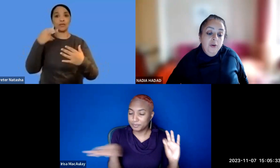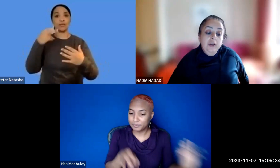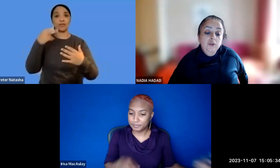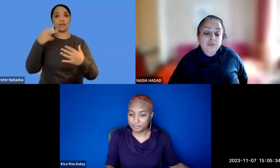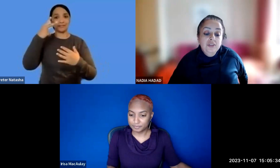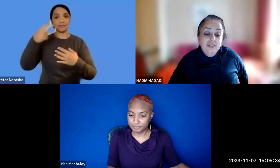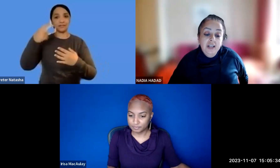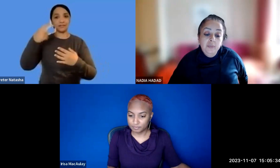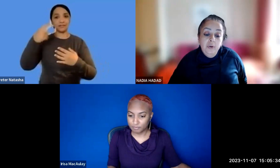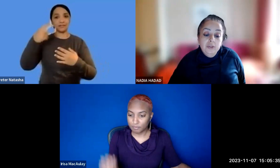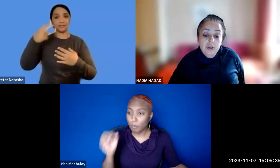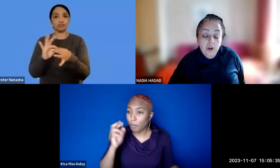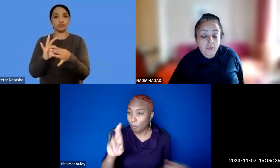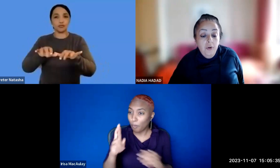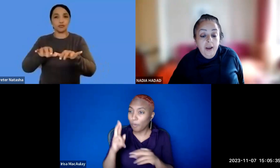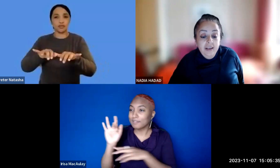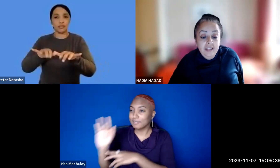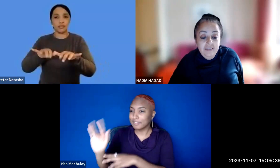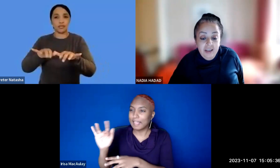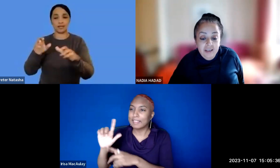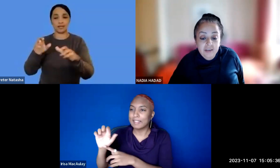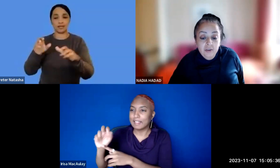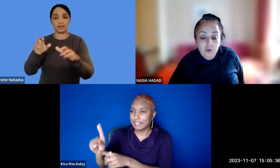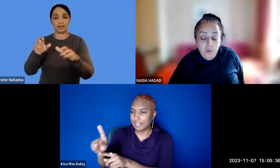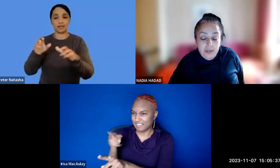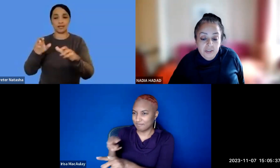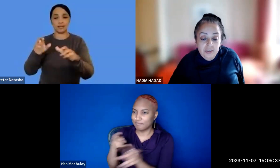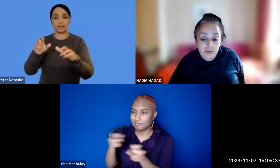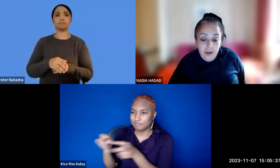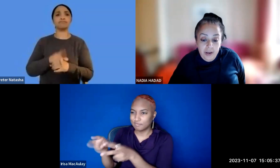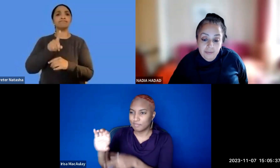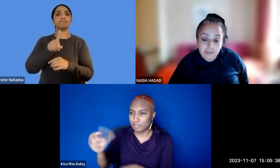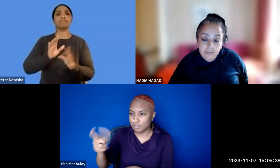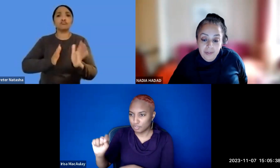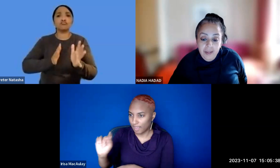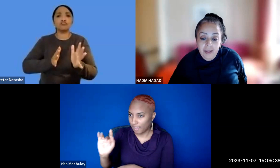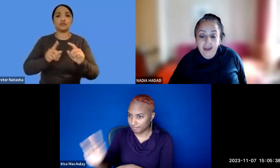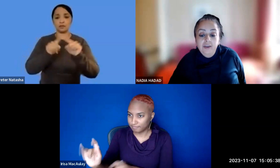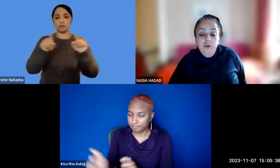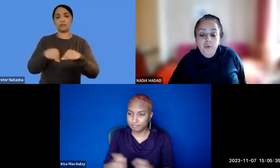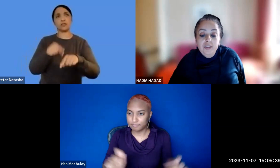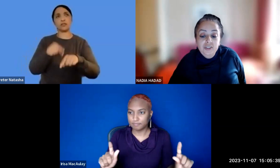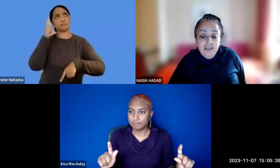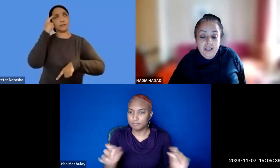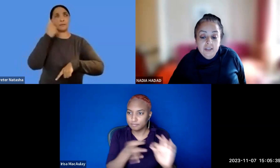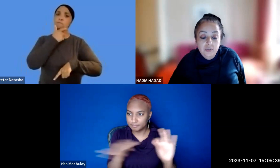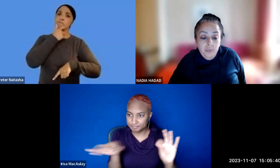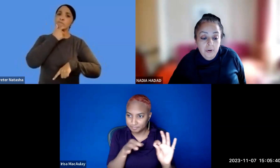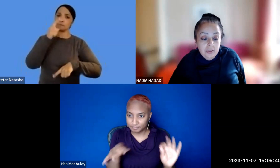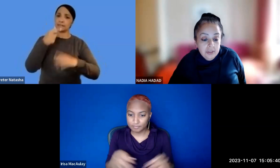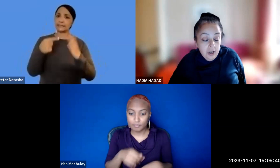Use the chatbox for technical questions, and the Q&A box